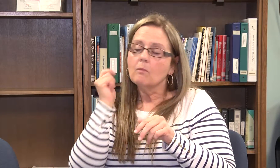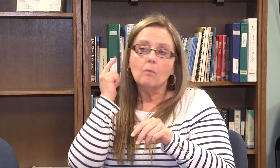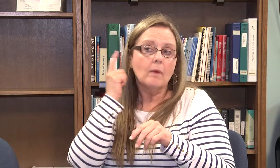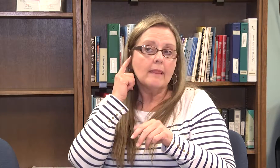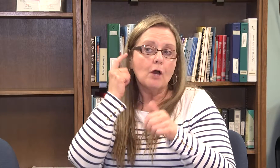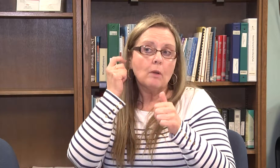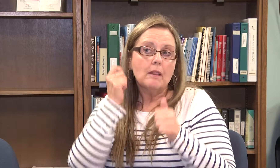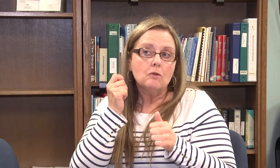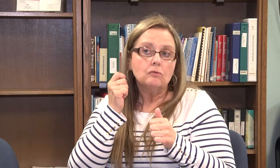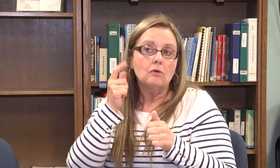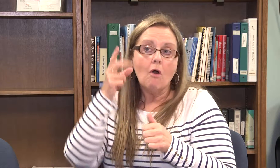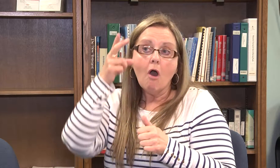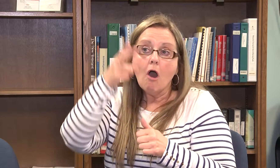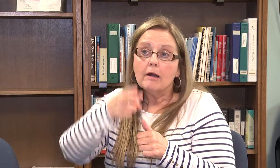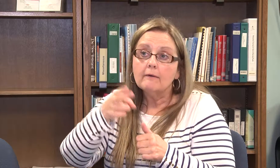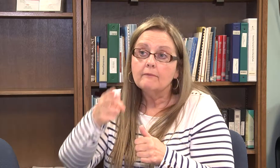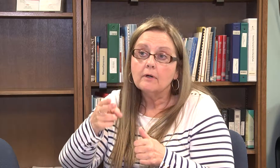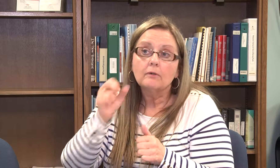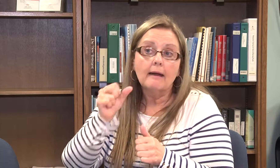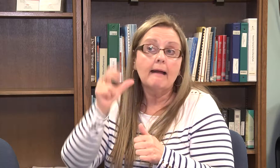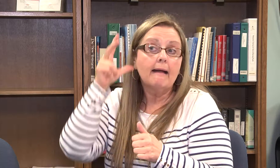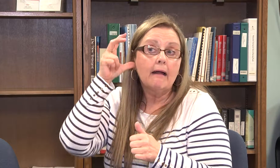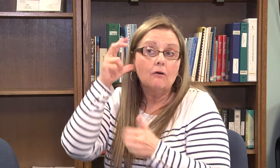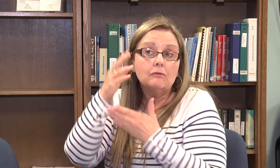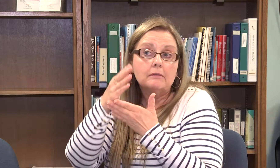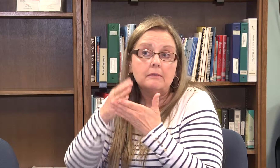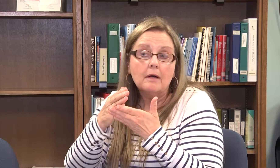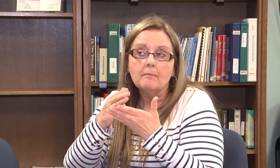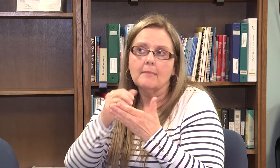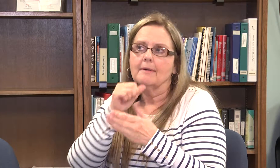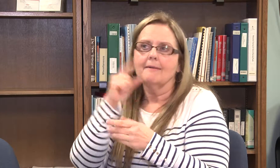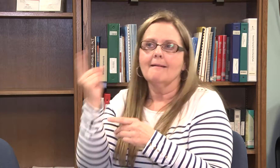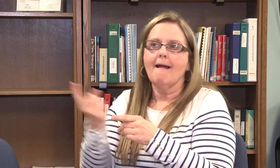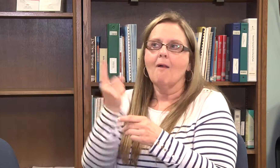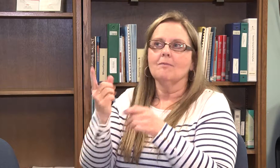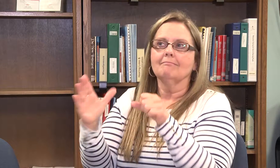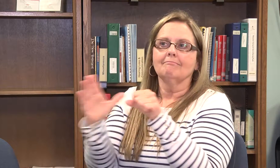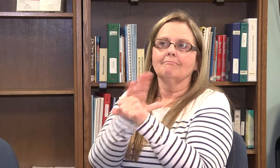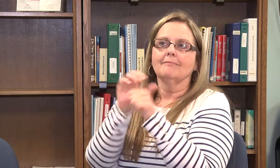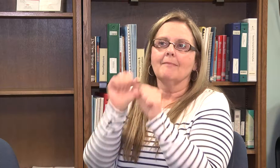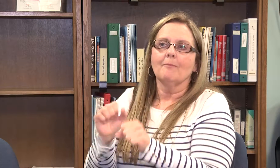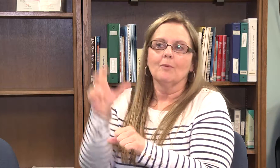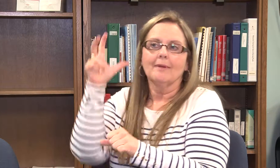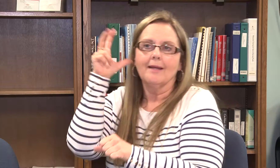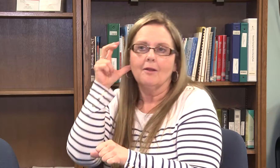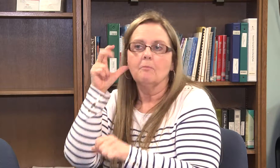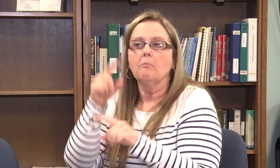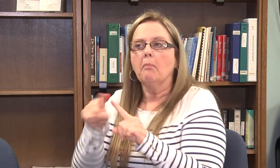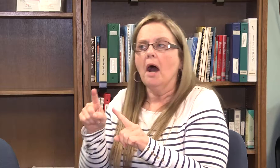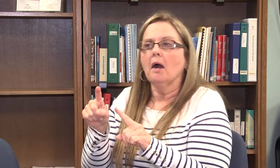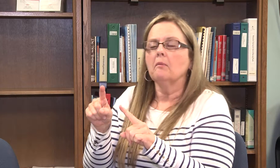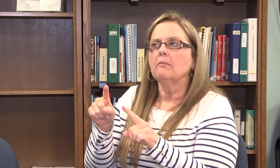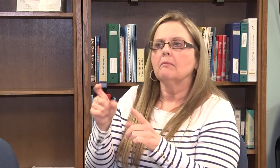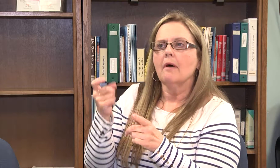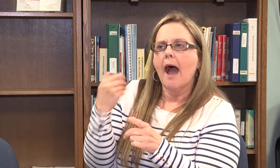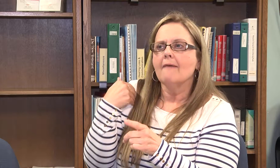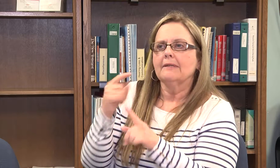Also for people who are hard of hearing, they may be able to hear some sound but not others,